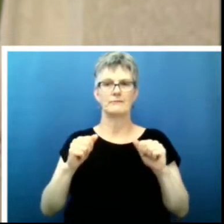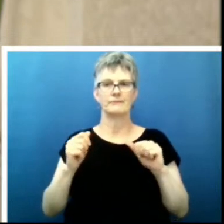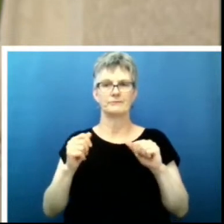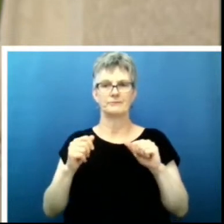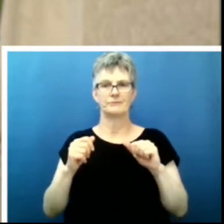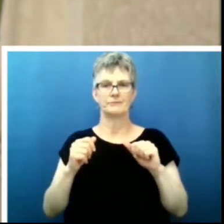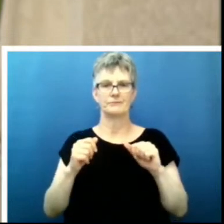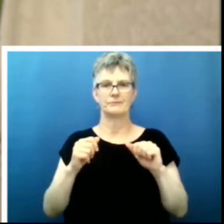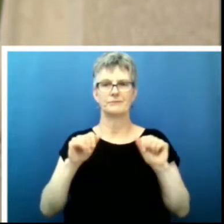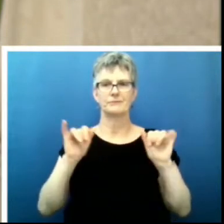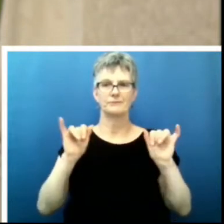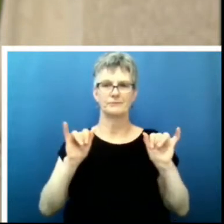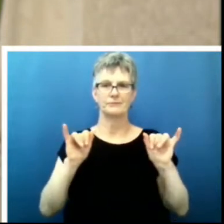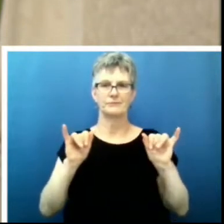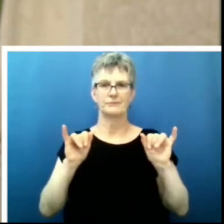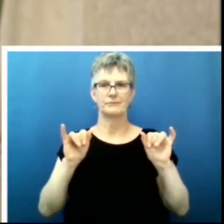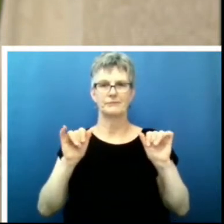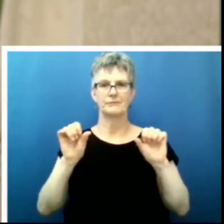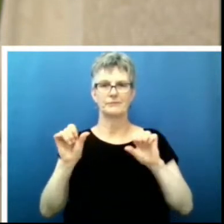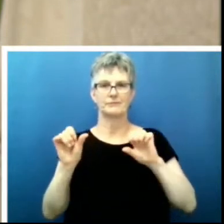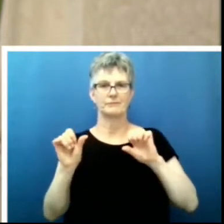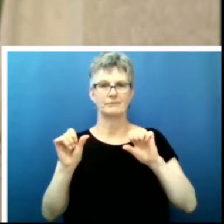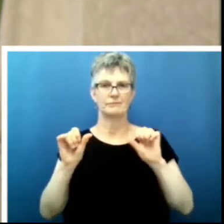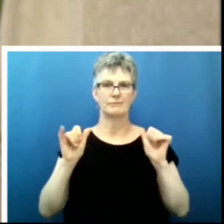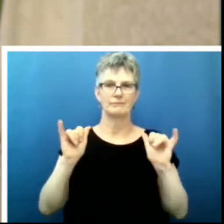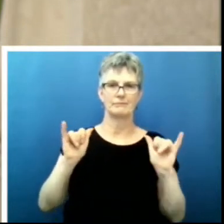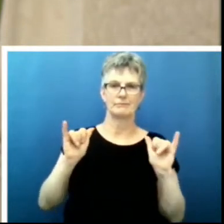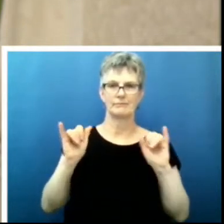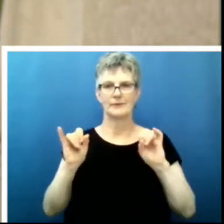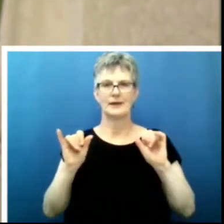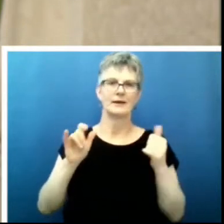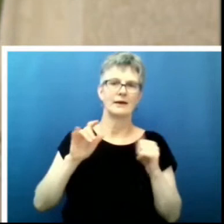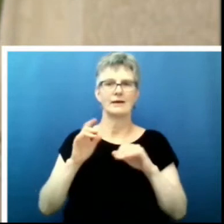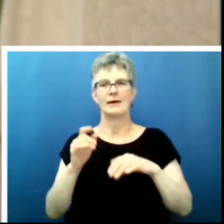And when people are first doing this they're like, whoa. And your left and right brain lobe